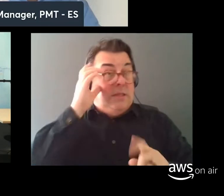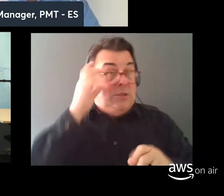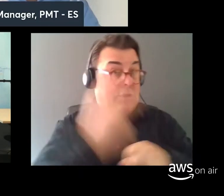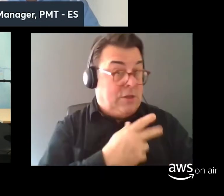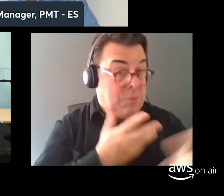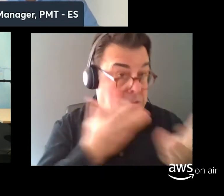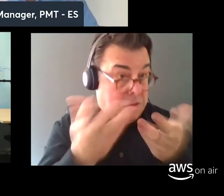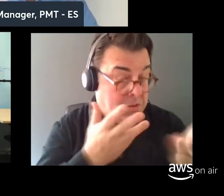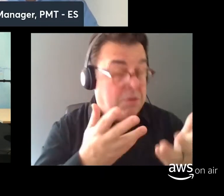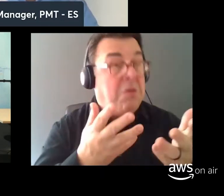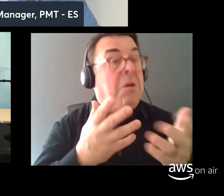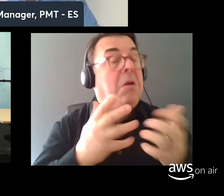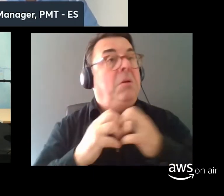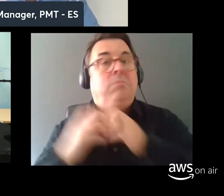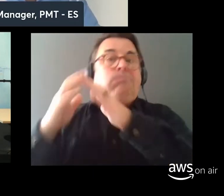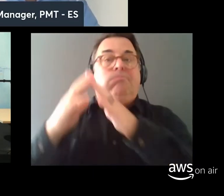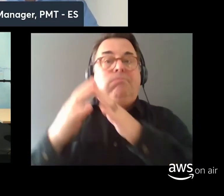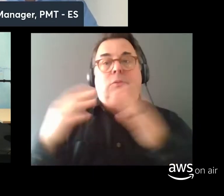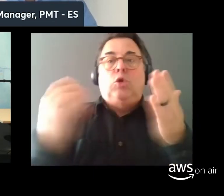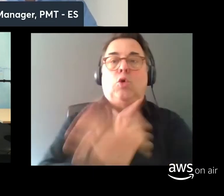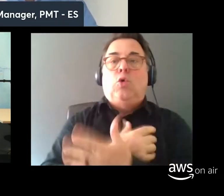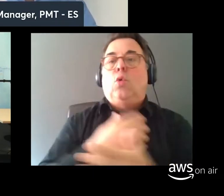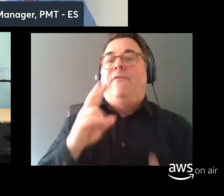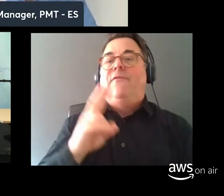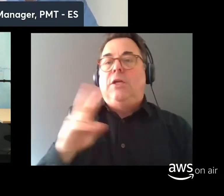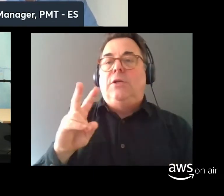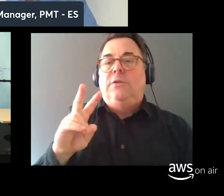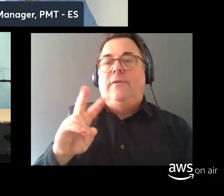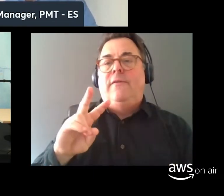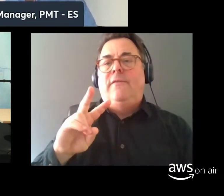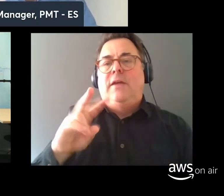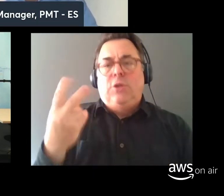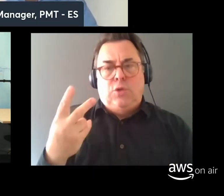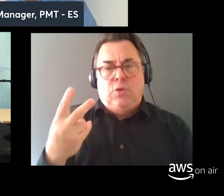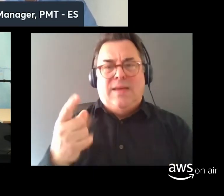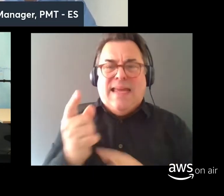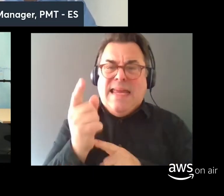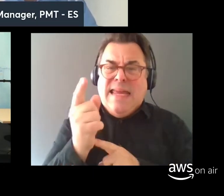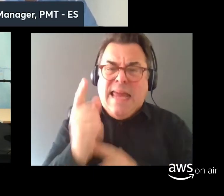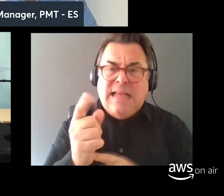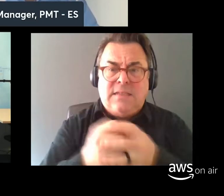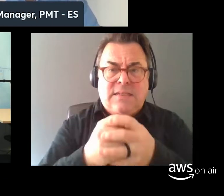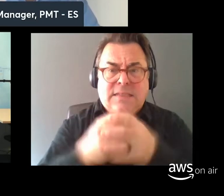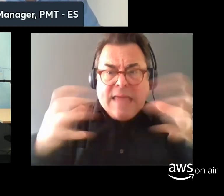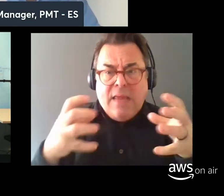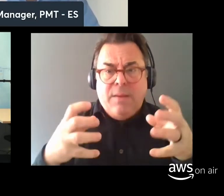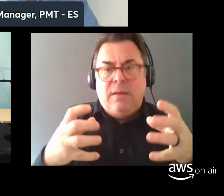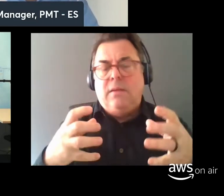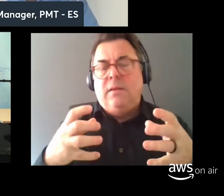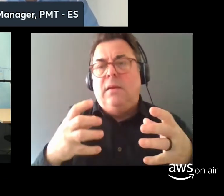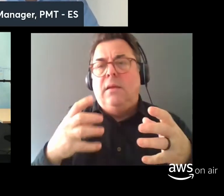and we went on to build Aurora Serverless v2, which provides instant scalability, as I said, fine-grained increments, and then full features,